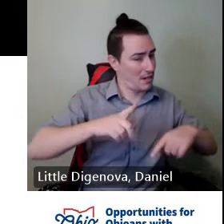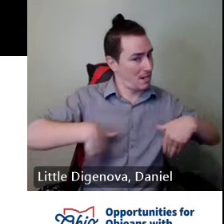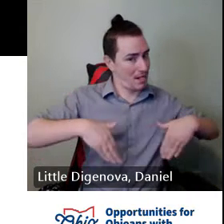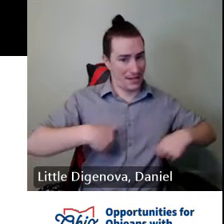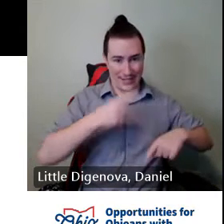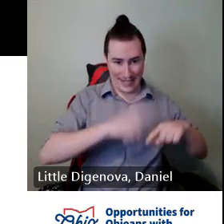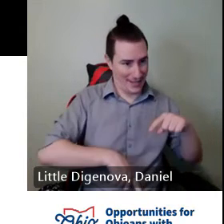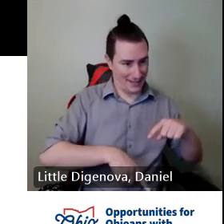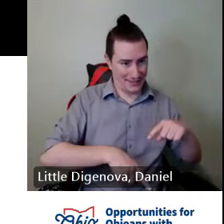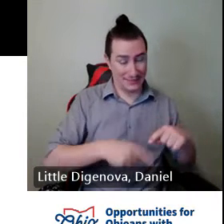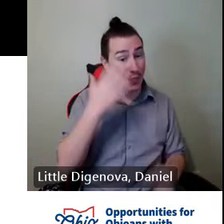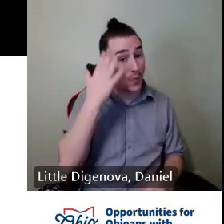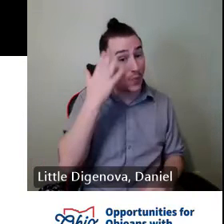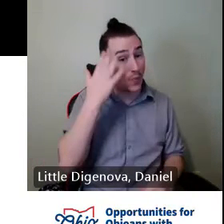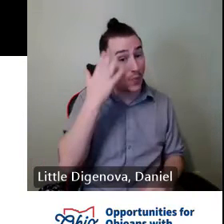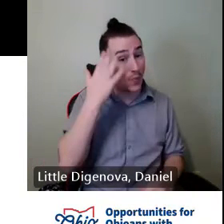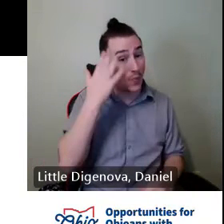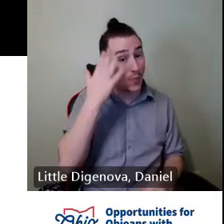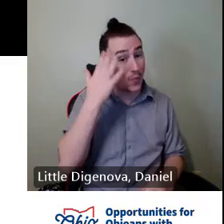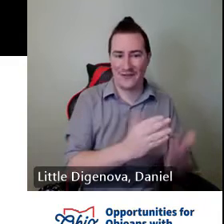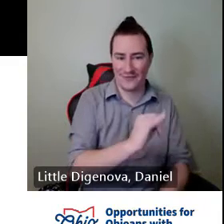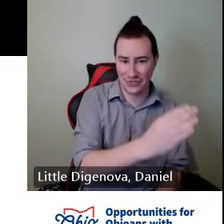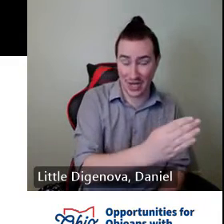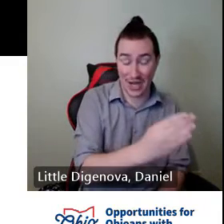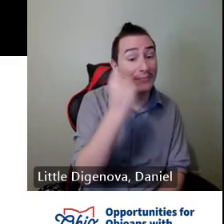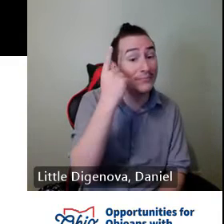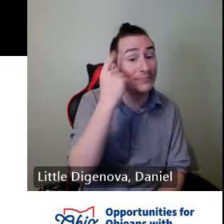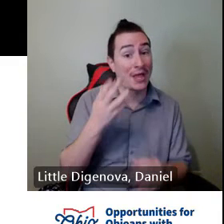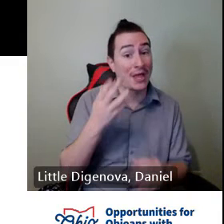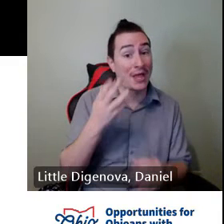phase after a formal offer is extended, then employers can ask